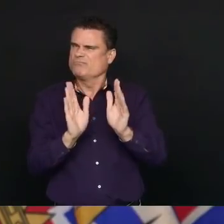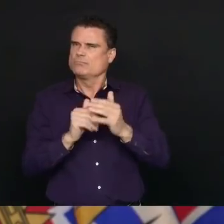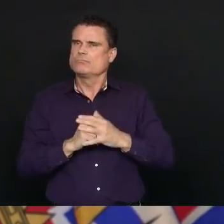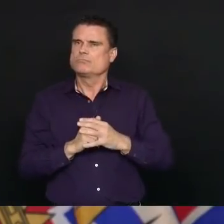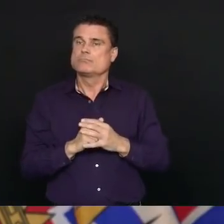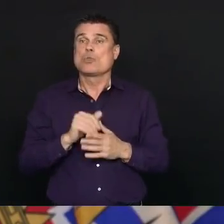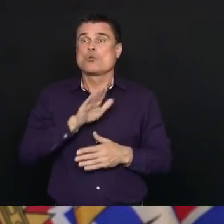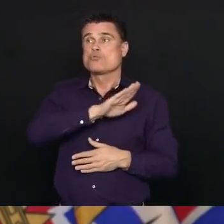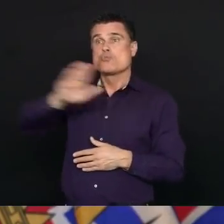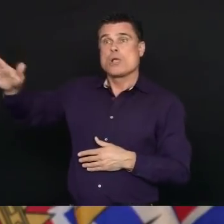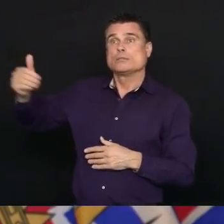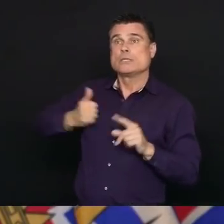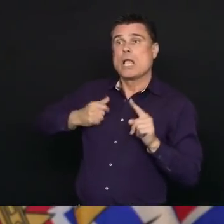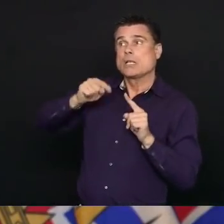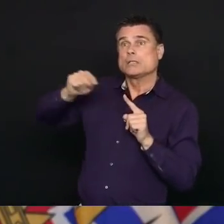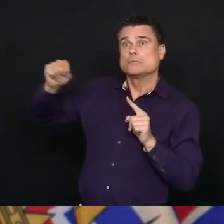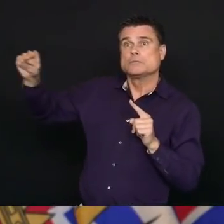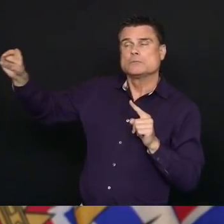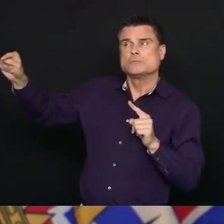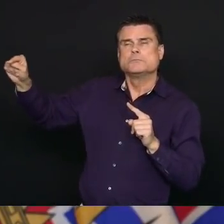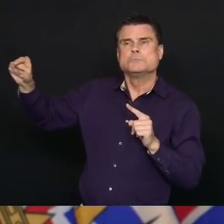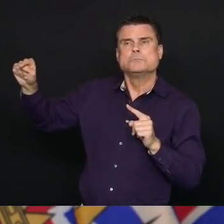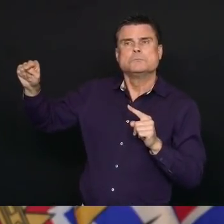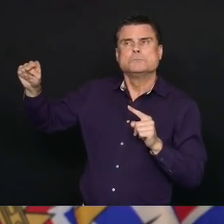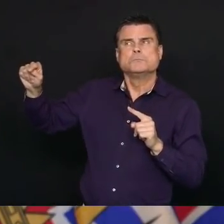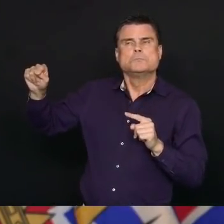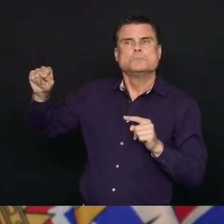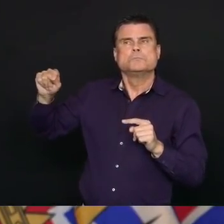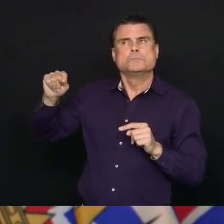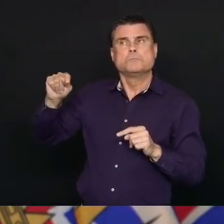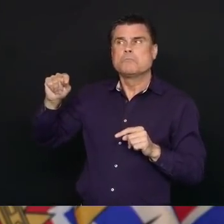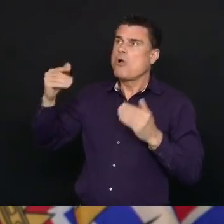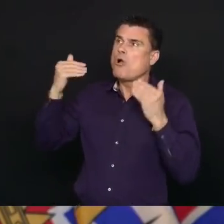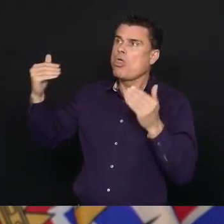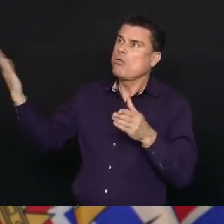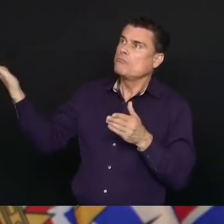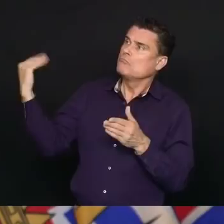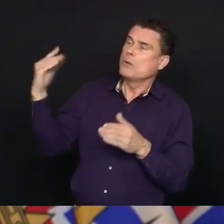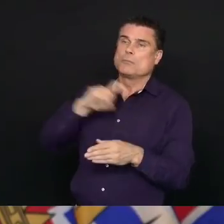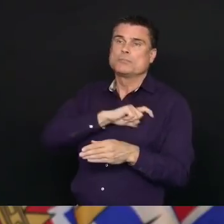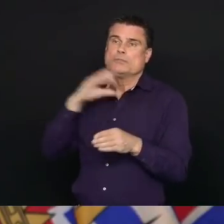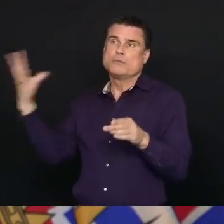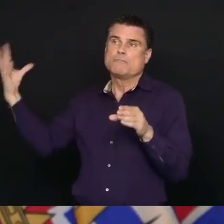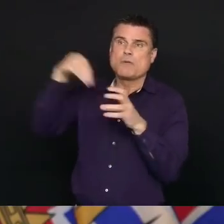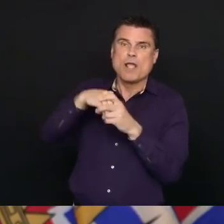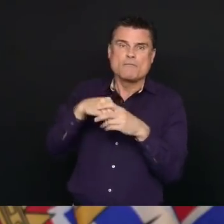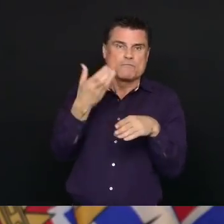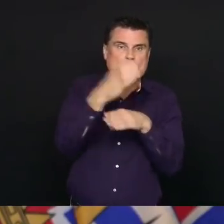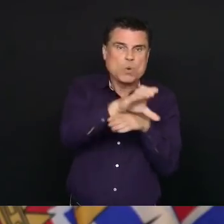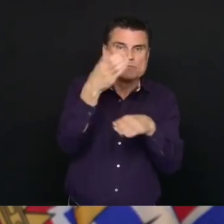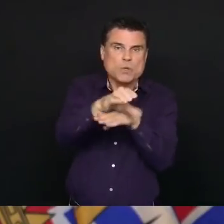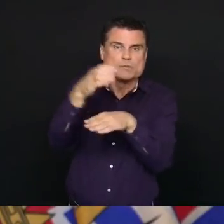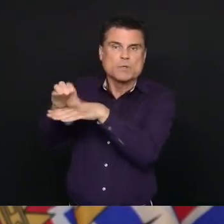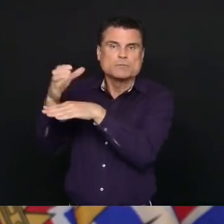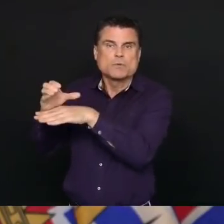In most cases in Canada we are not using an enforcement approach. It is much more about supporting people to do the right thing.